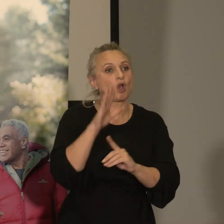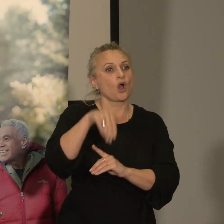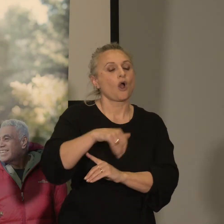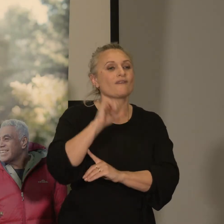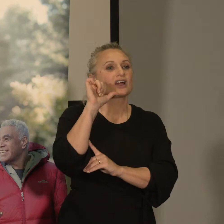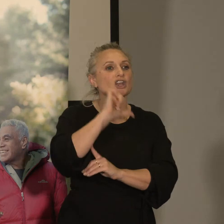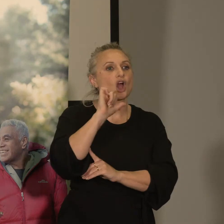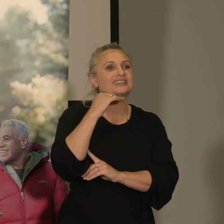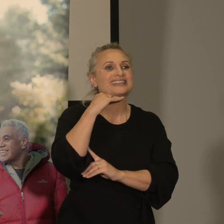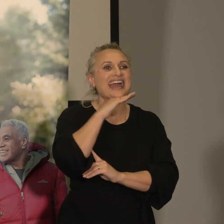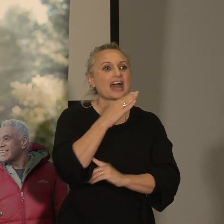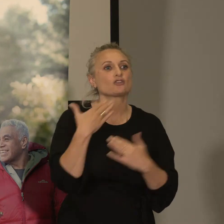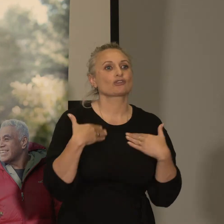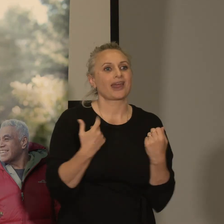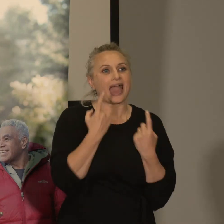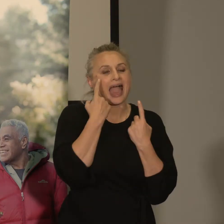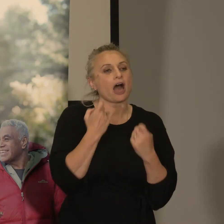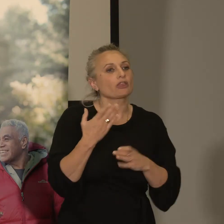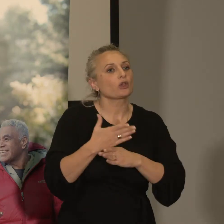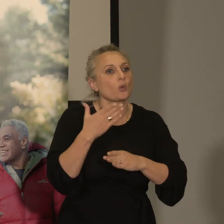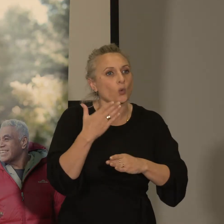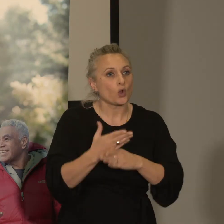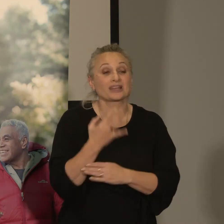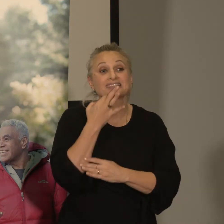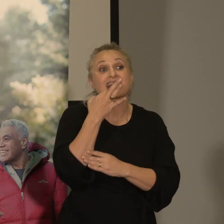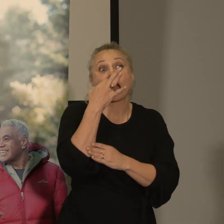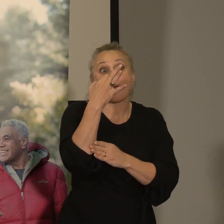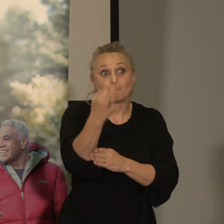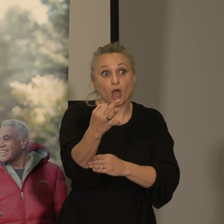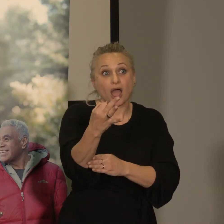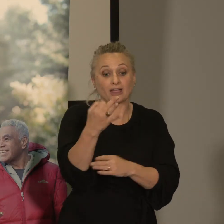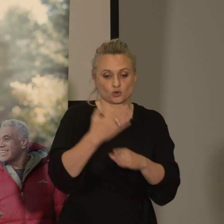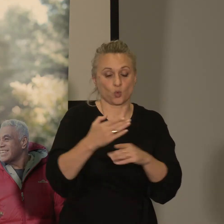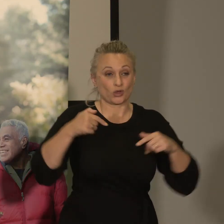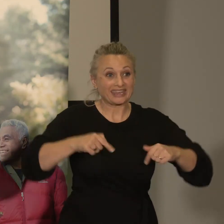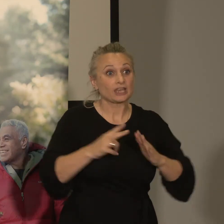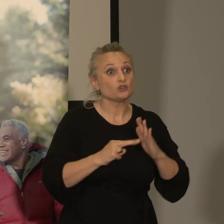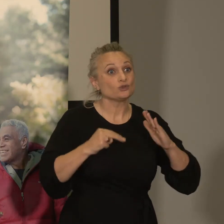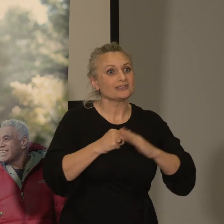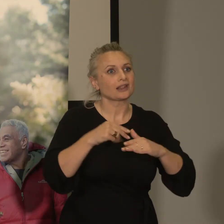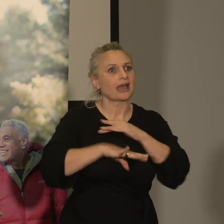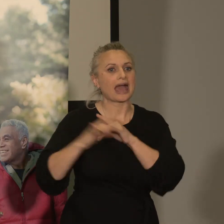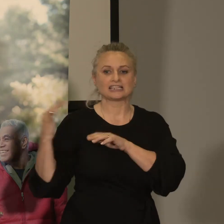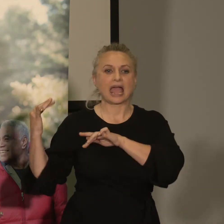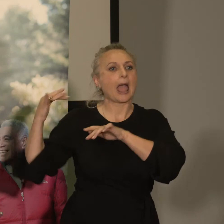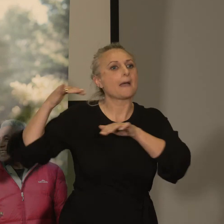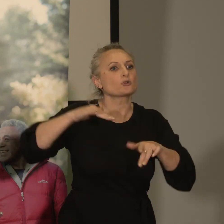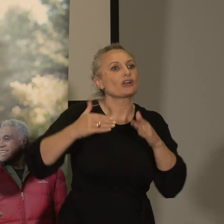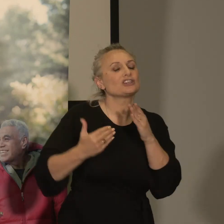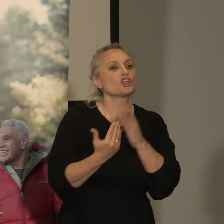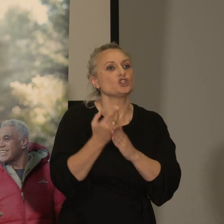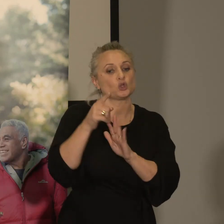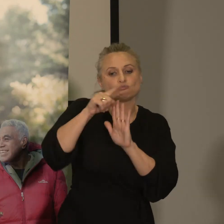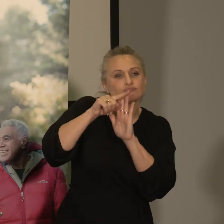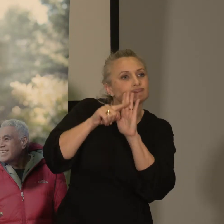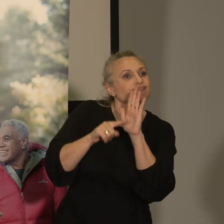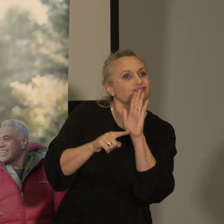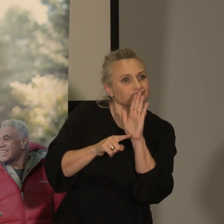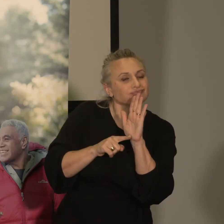more than 1900 health care workers having applied to work in New Zealand under the new immigration settings that came into effect in July. It is